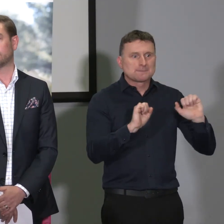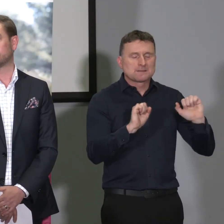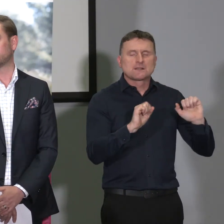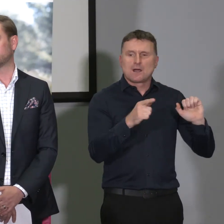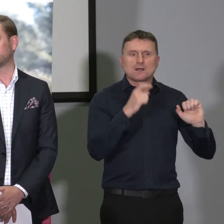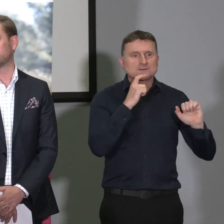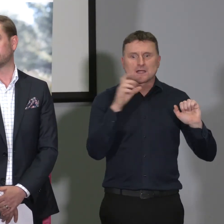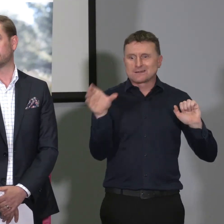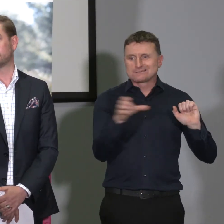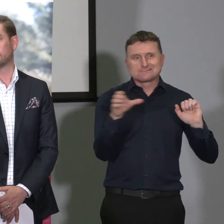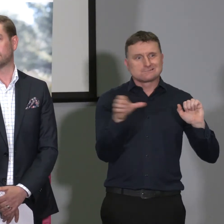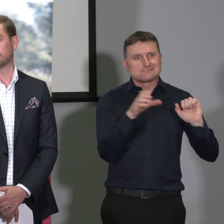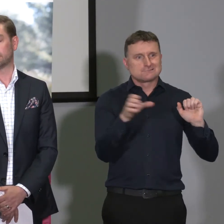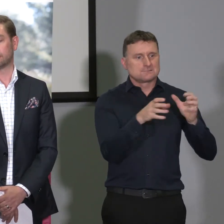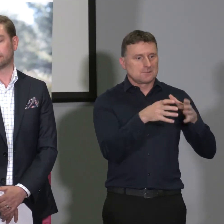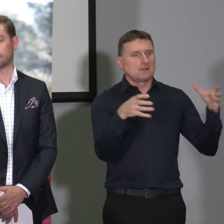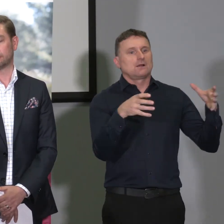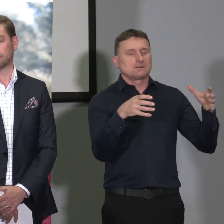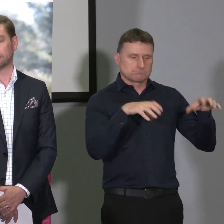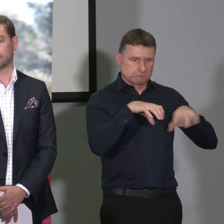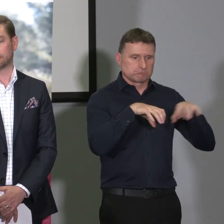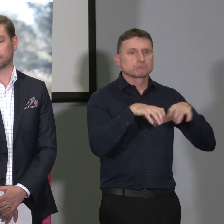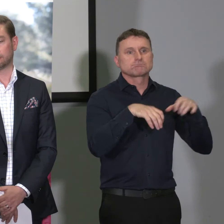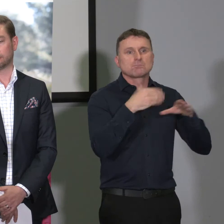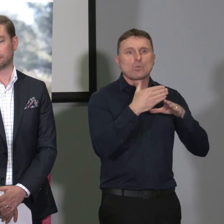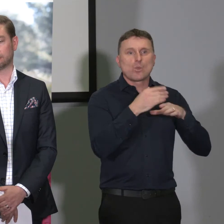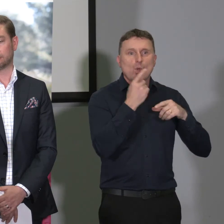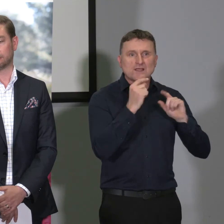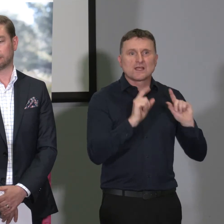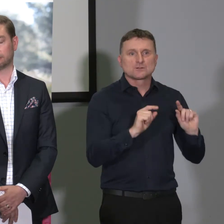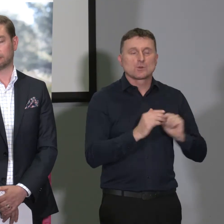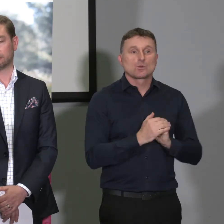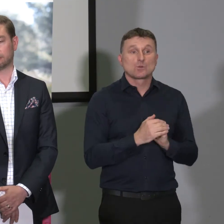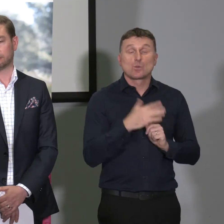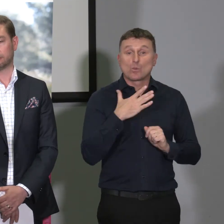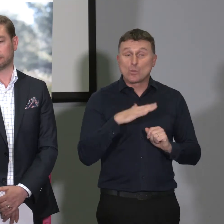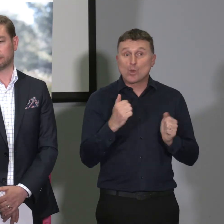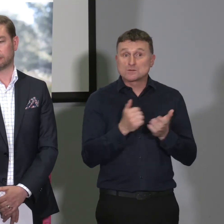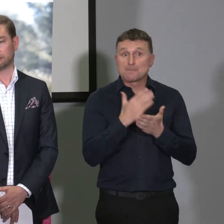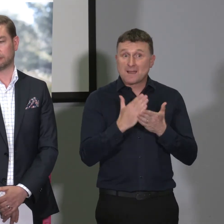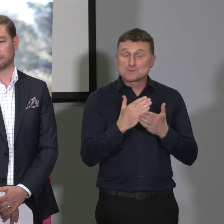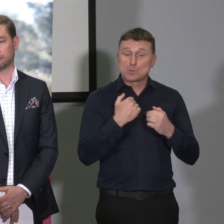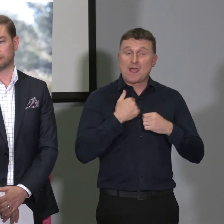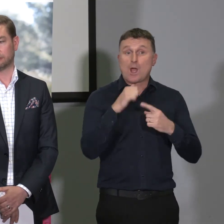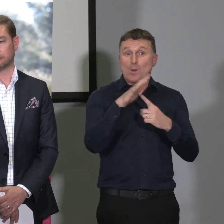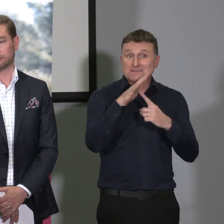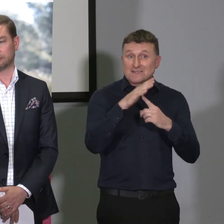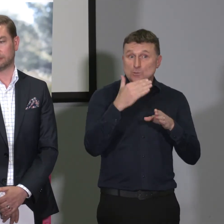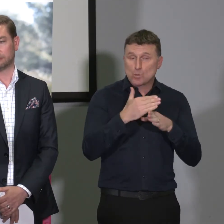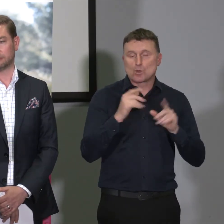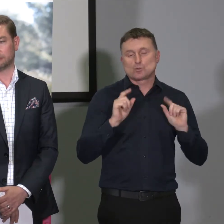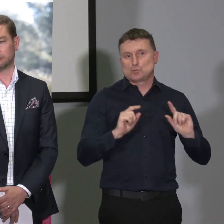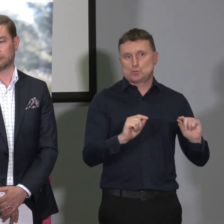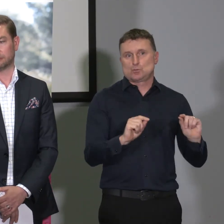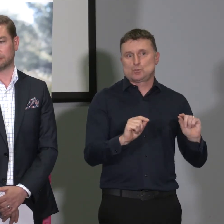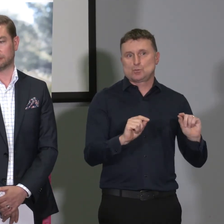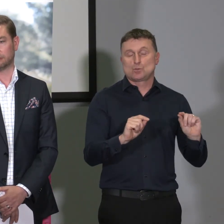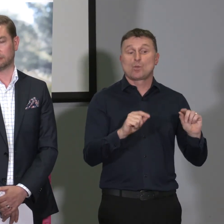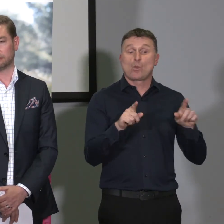some additional tasks, for instance on a ward that has a nursing shortage, for instance to pick up and work together under supervision. We are looking at these initiatives to ensure that we can actually manage the essential work that